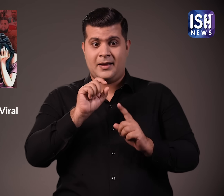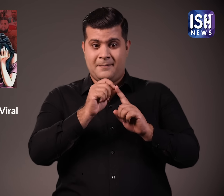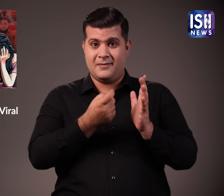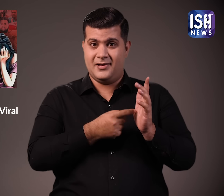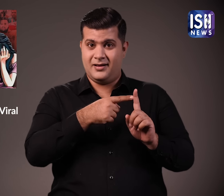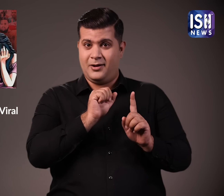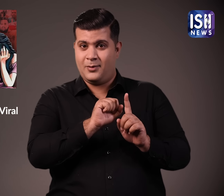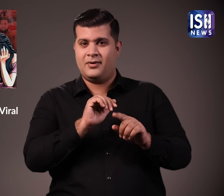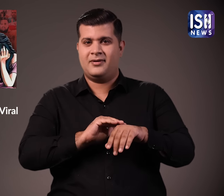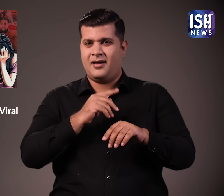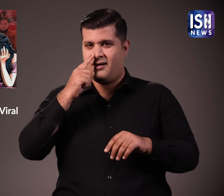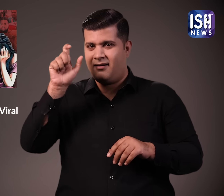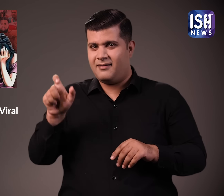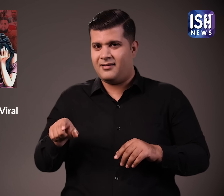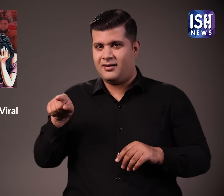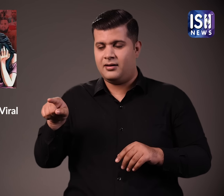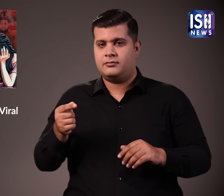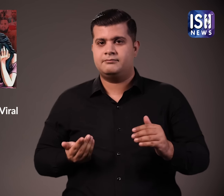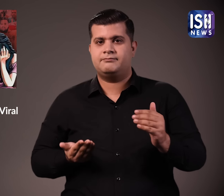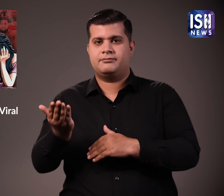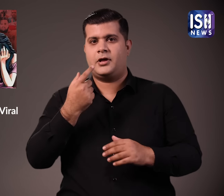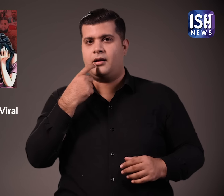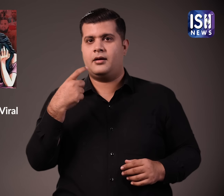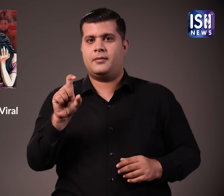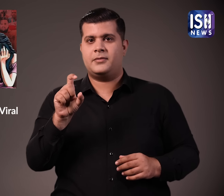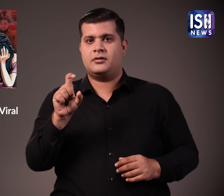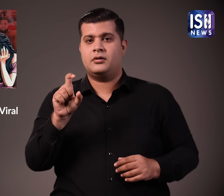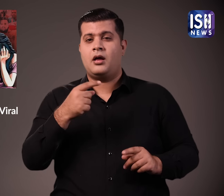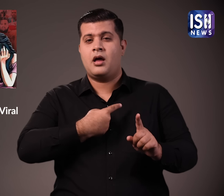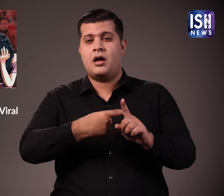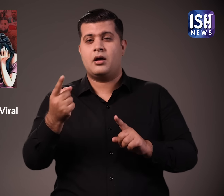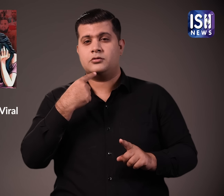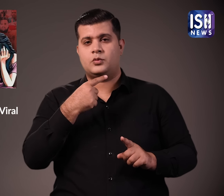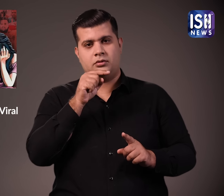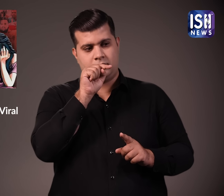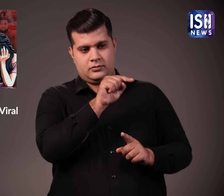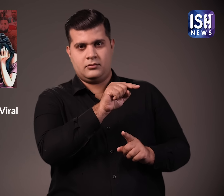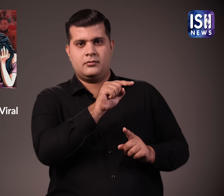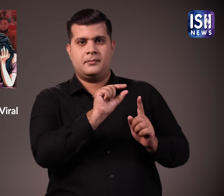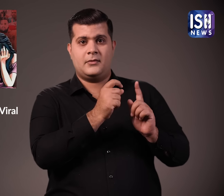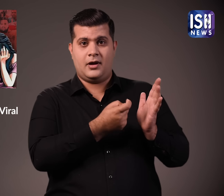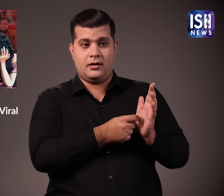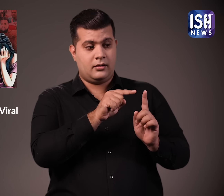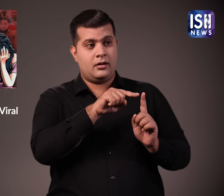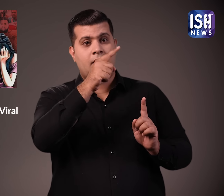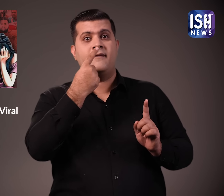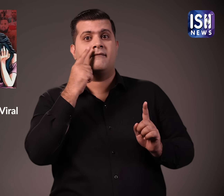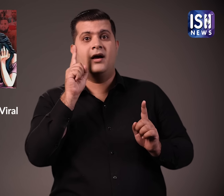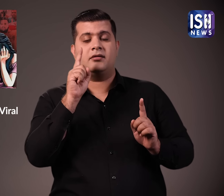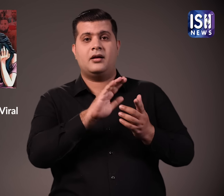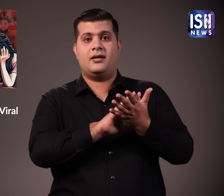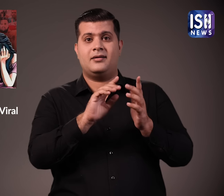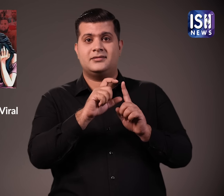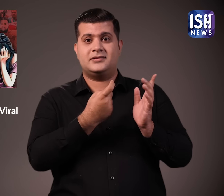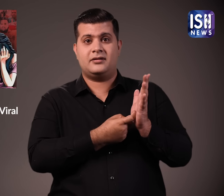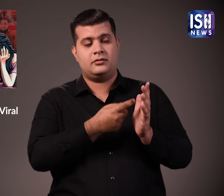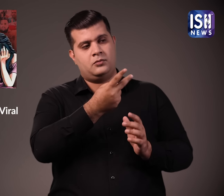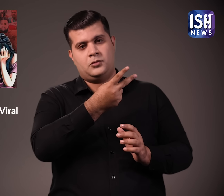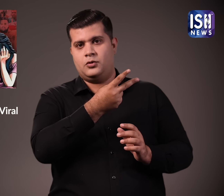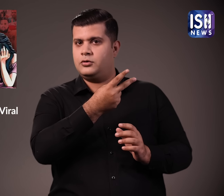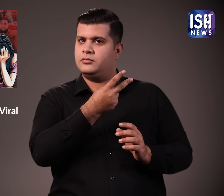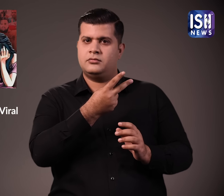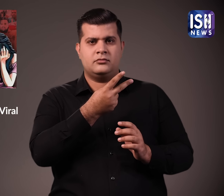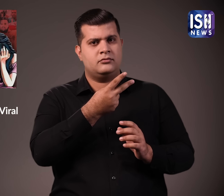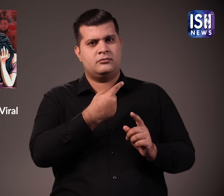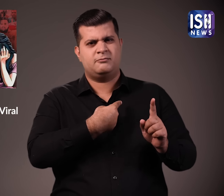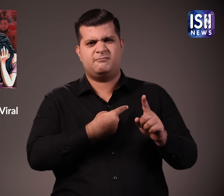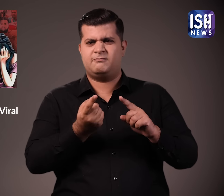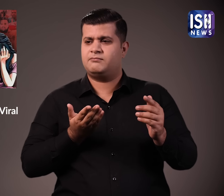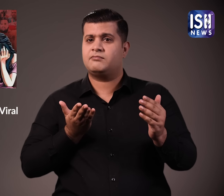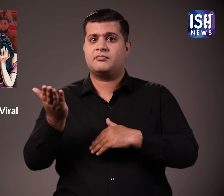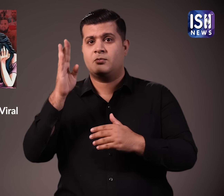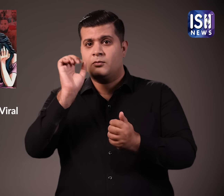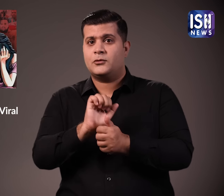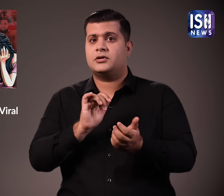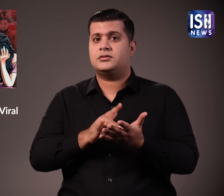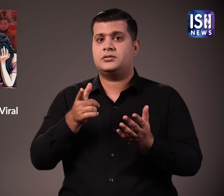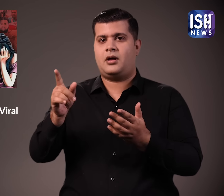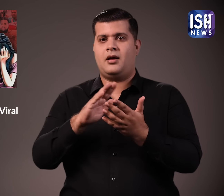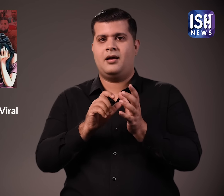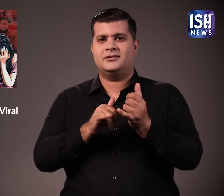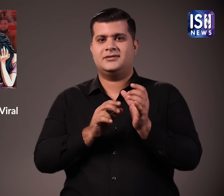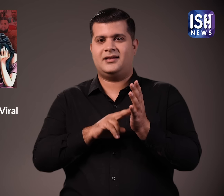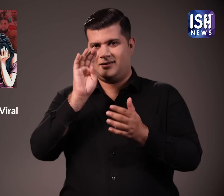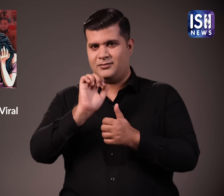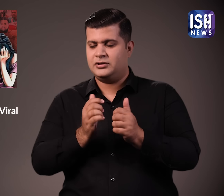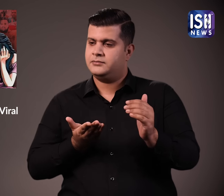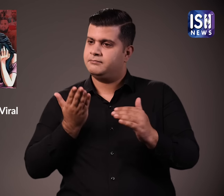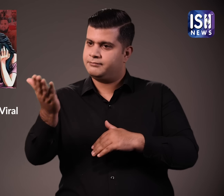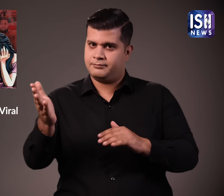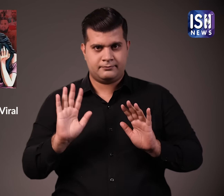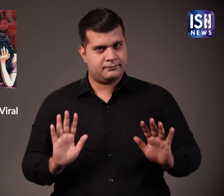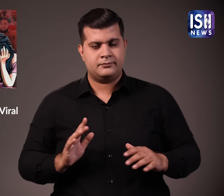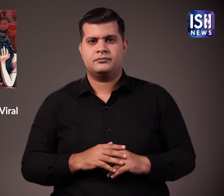and a female house help filed a complaint of sexual abuse against Prajwal and his father at a police station in Hassan.